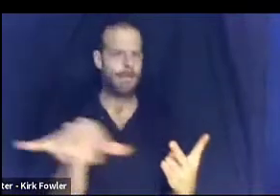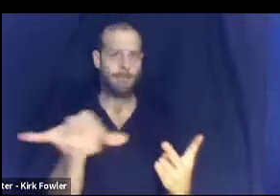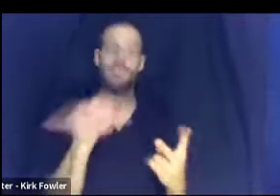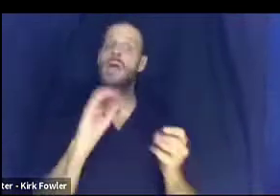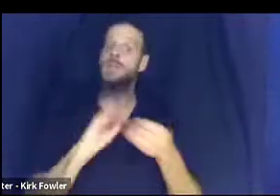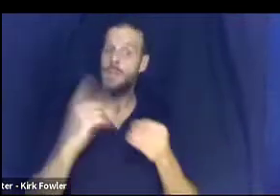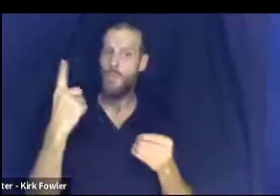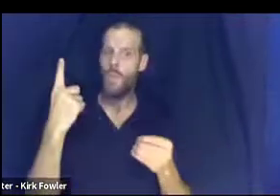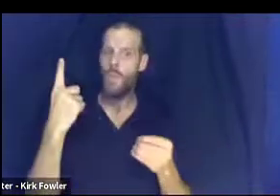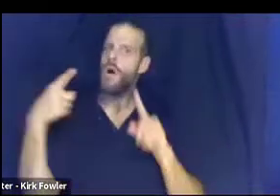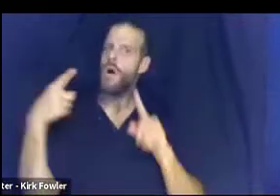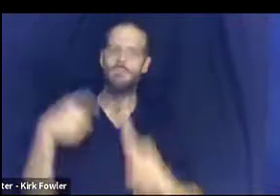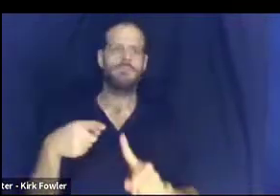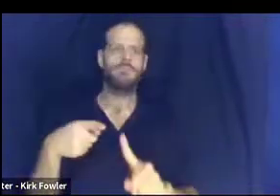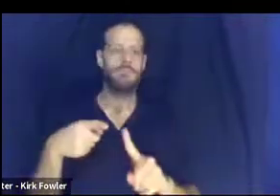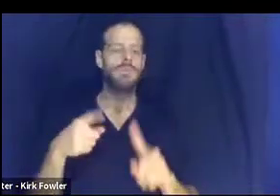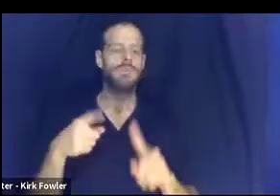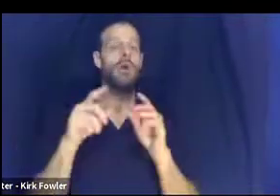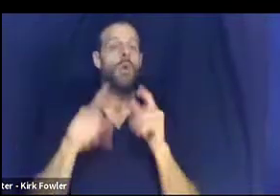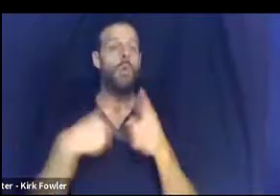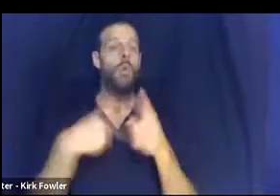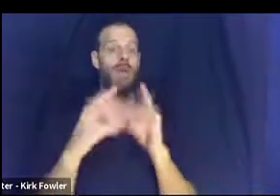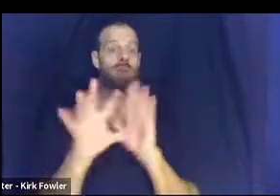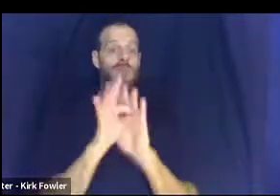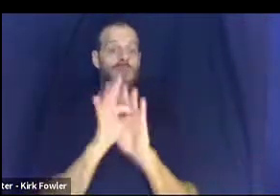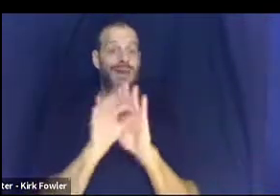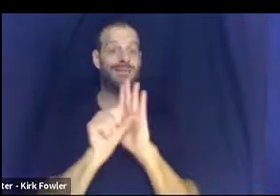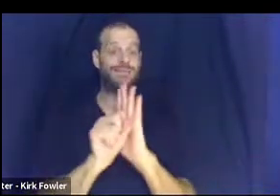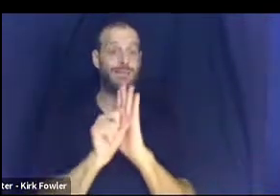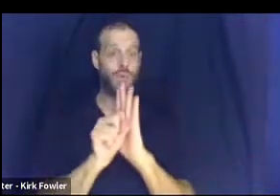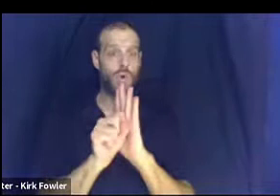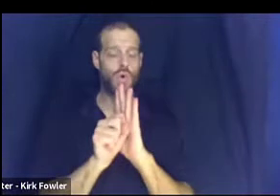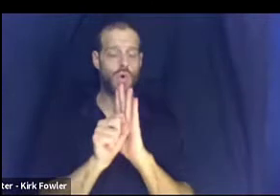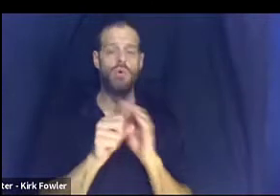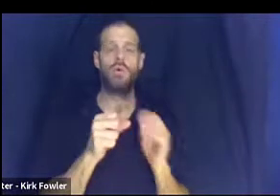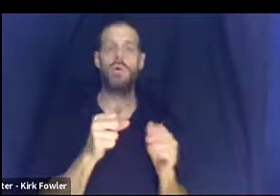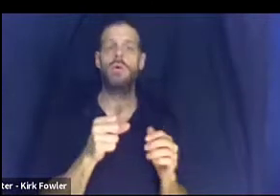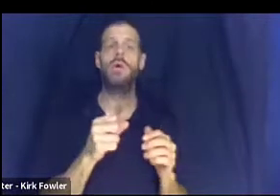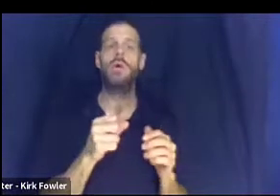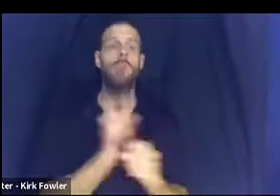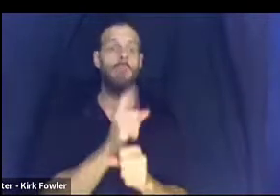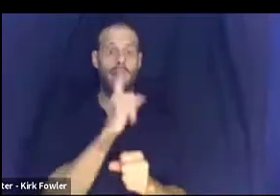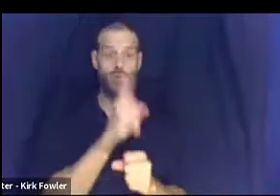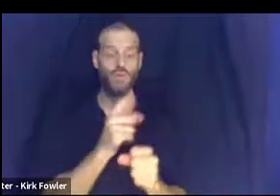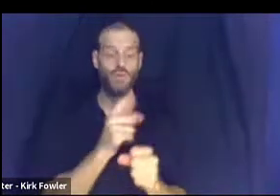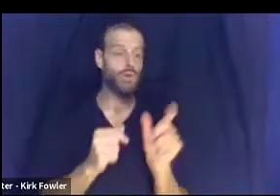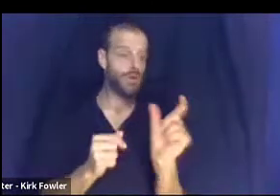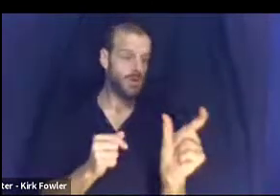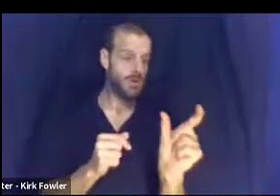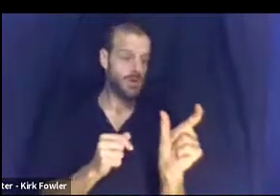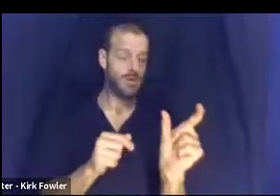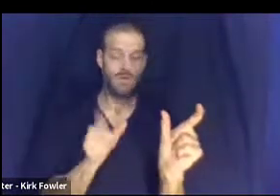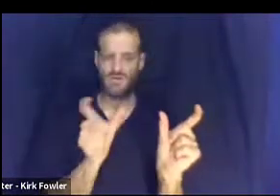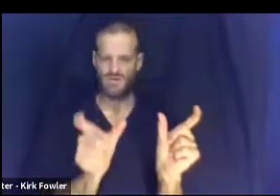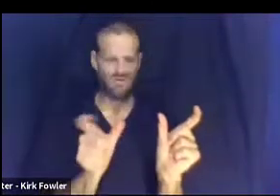about symbol selection. No matter what they look like, make sure that they look distinct and different from each other,